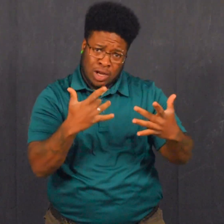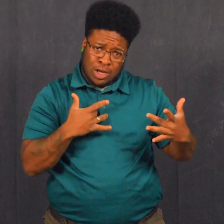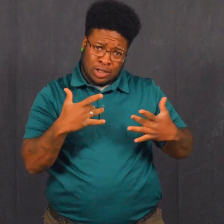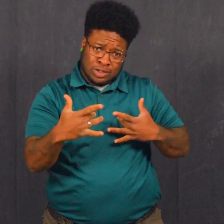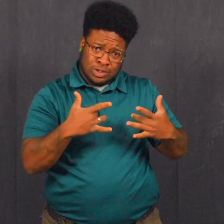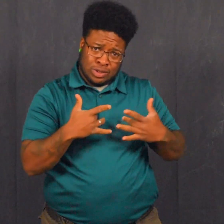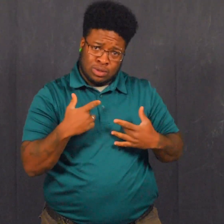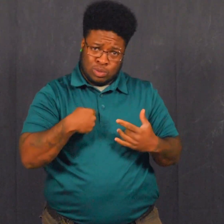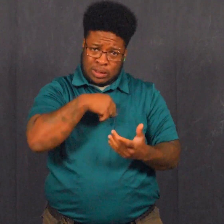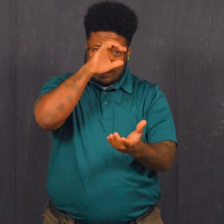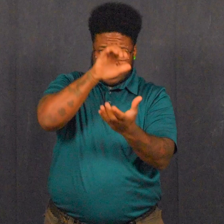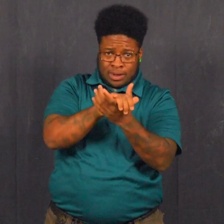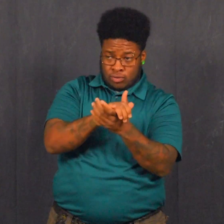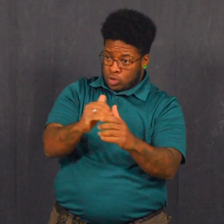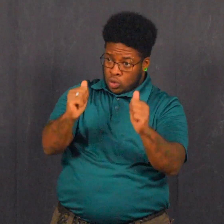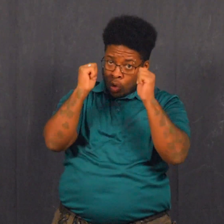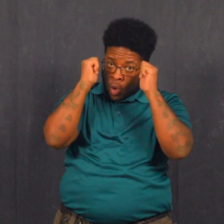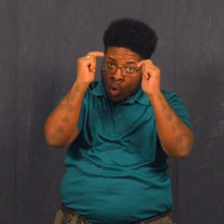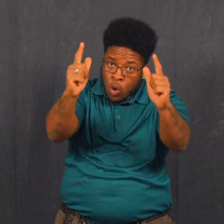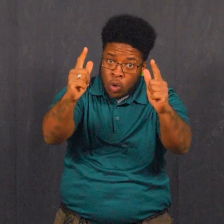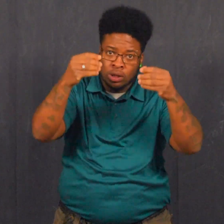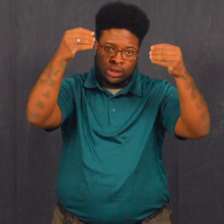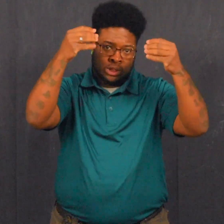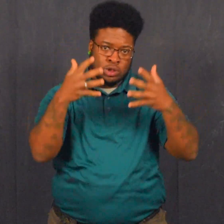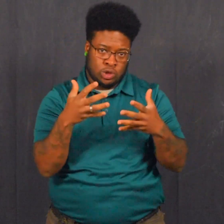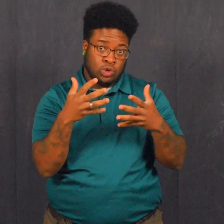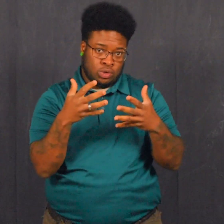and to say we believe that all teachers who work with kids